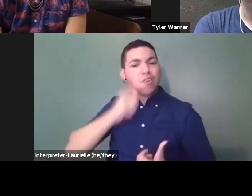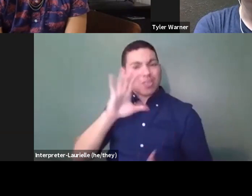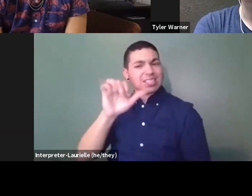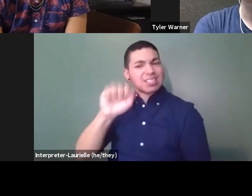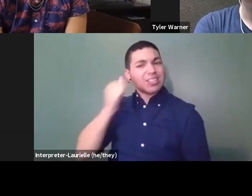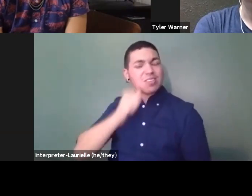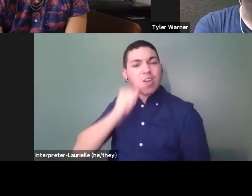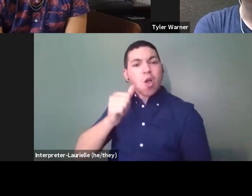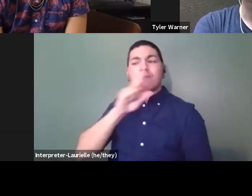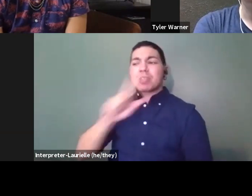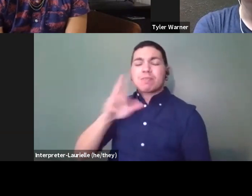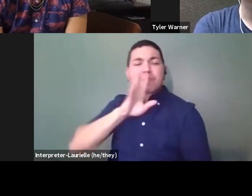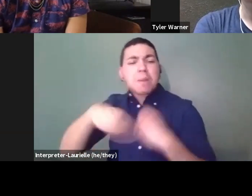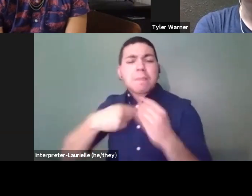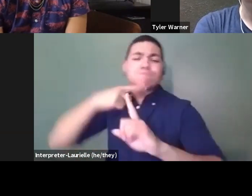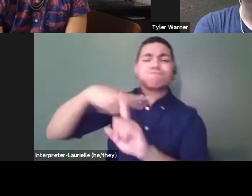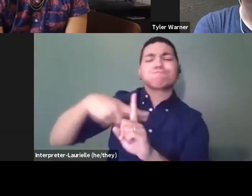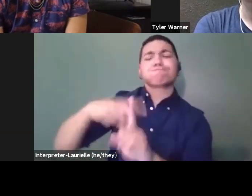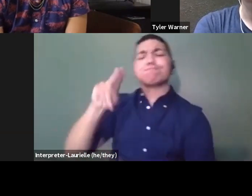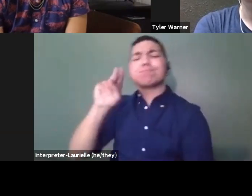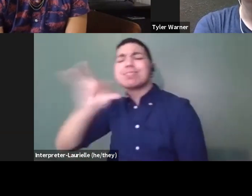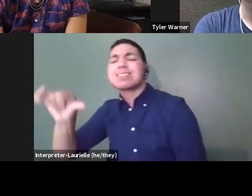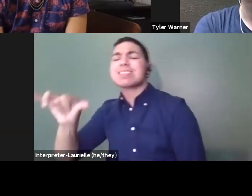out about violence against trans women and, you know, standing up